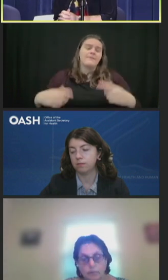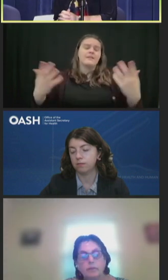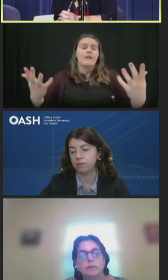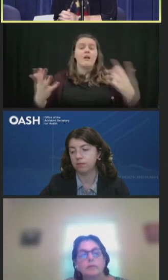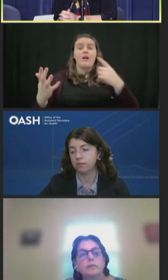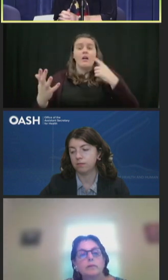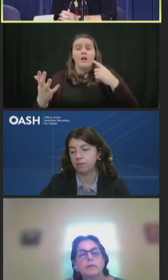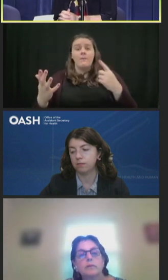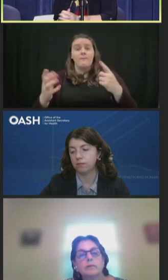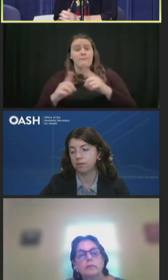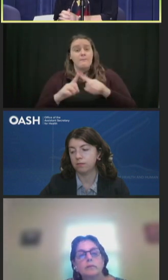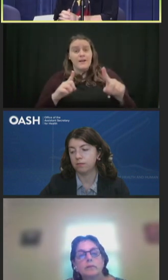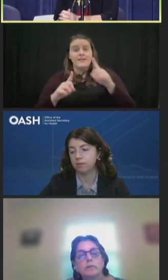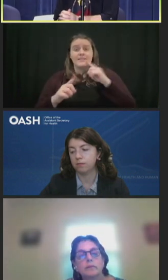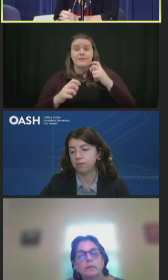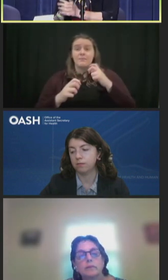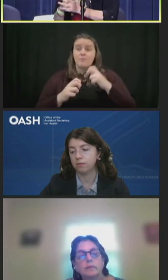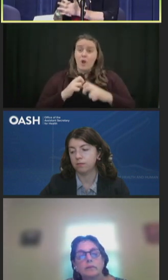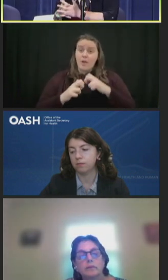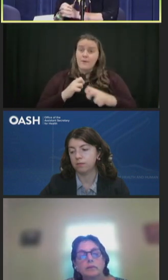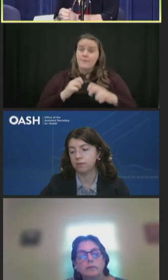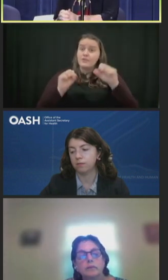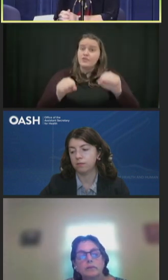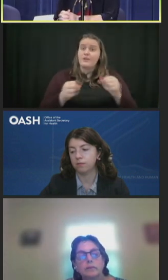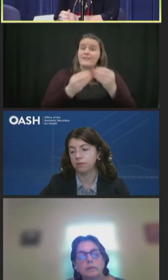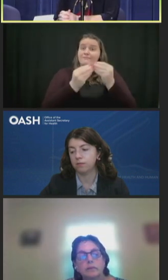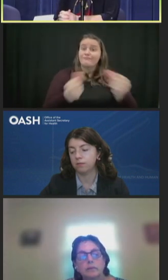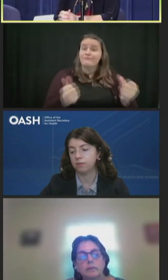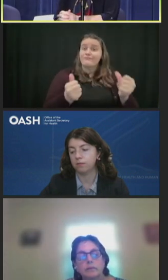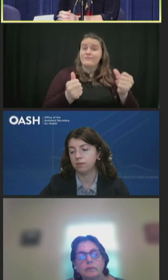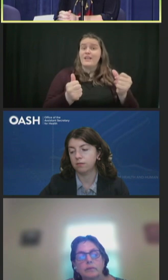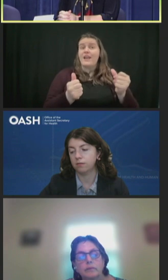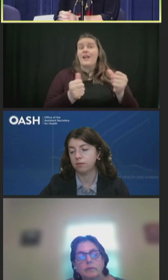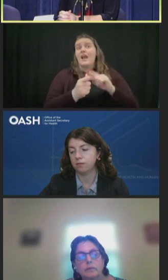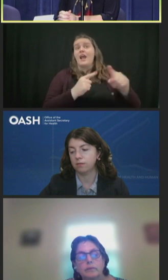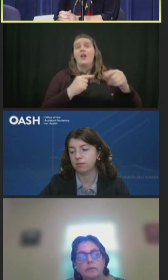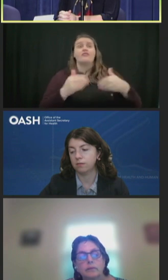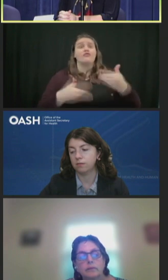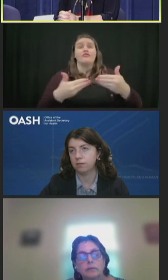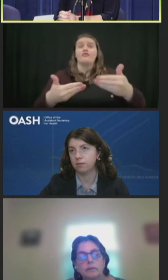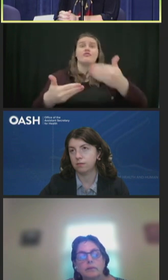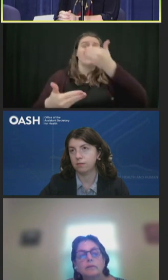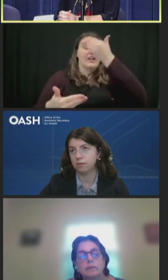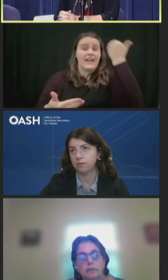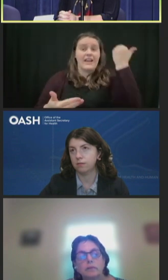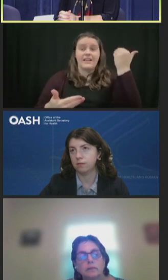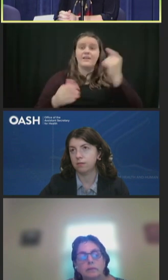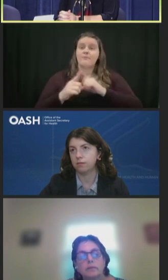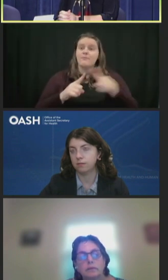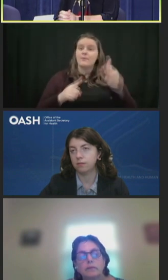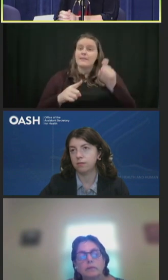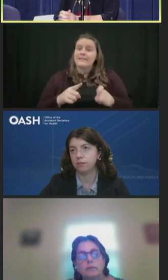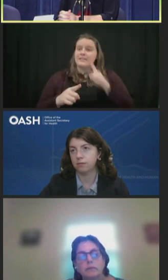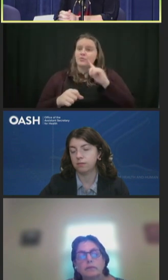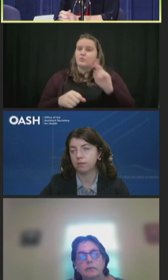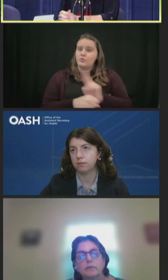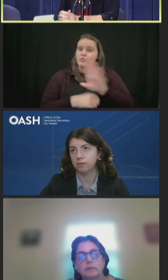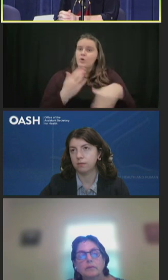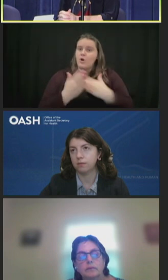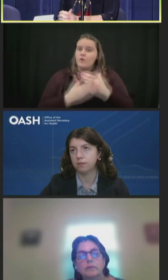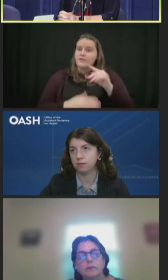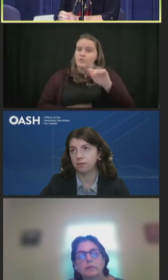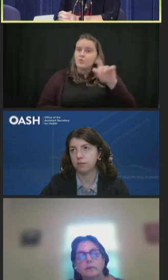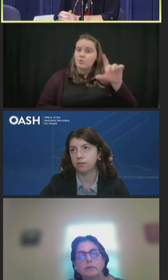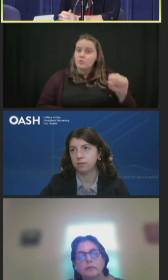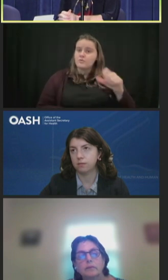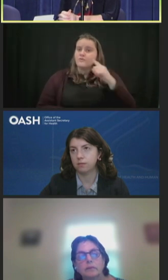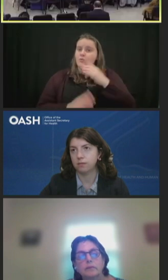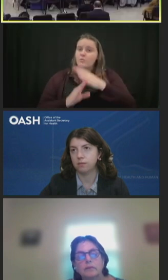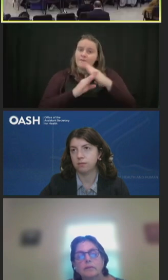and forget about. And we need to leverage every tool to prevent every cancer diagnosis.